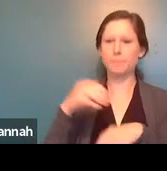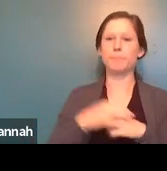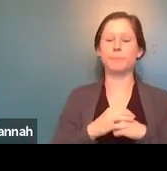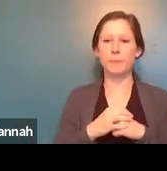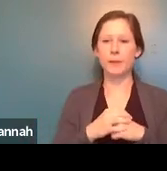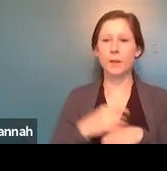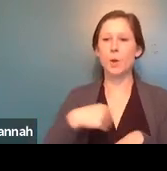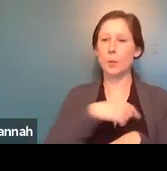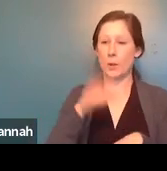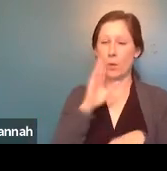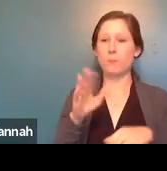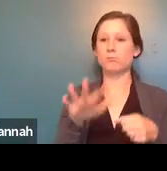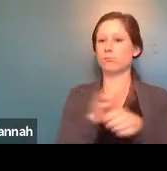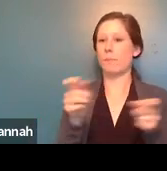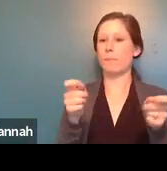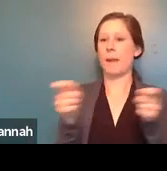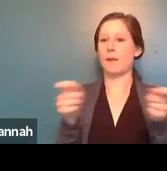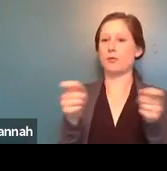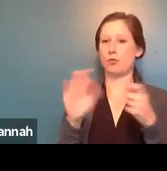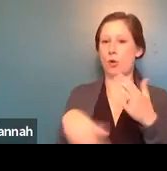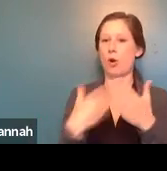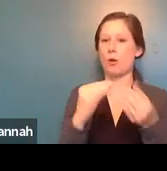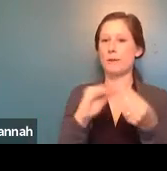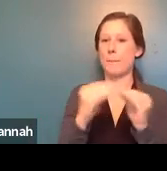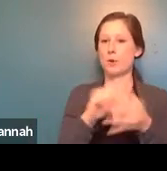tightly managing that reducing the number of available tickets